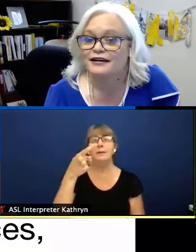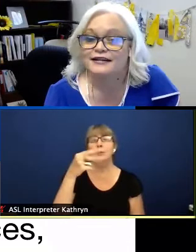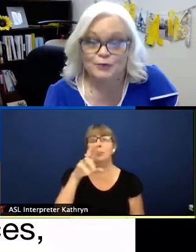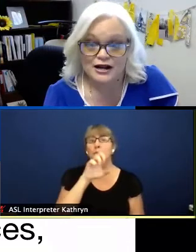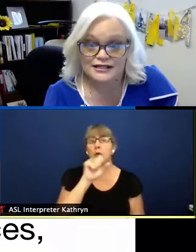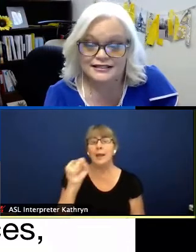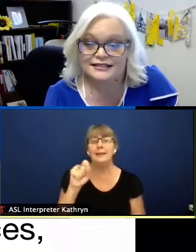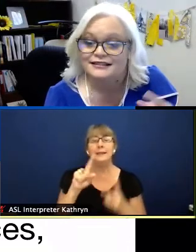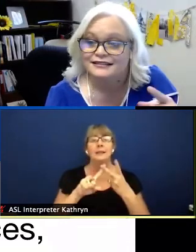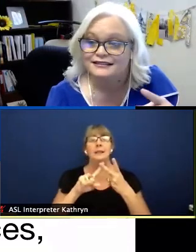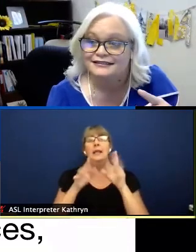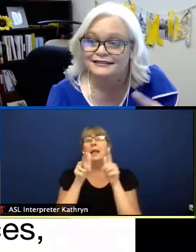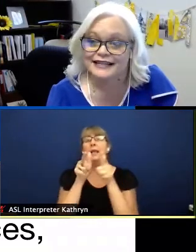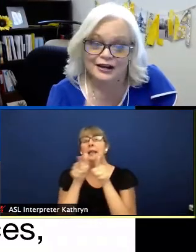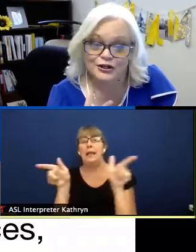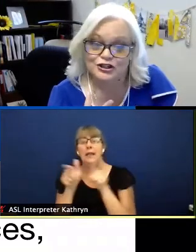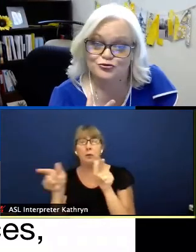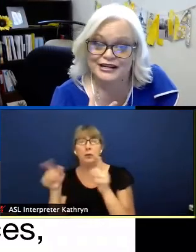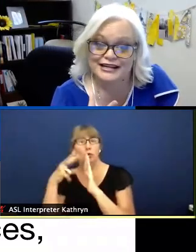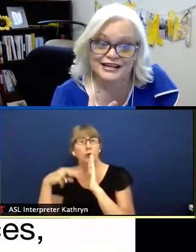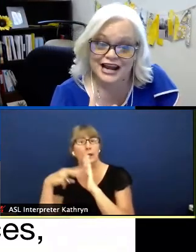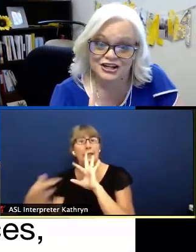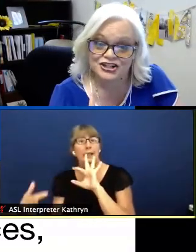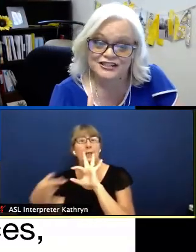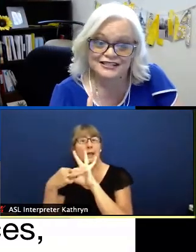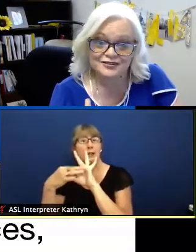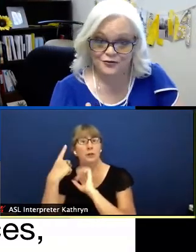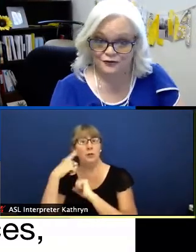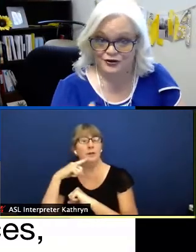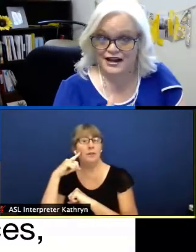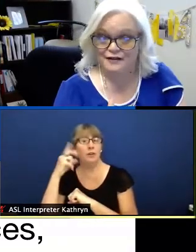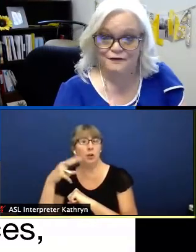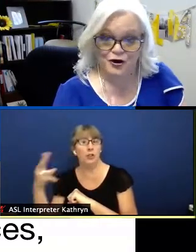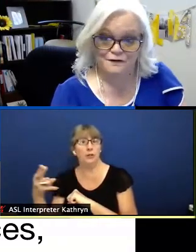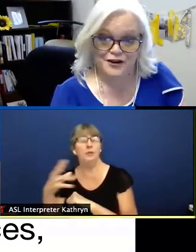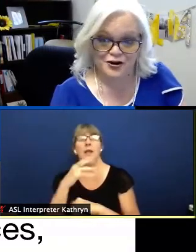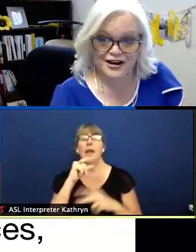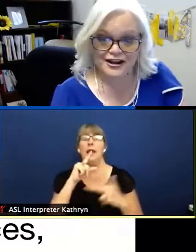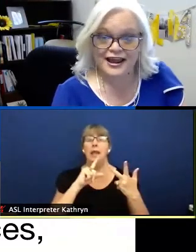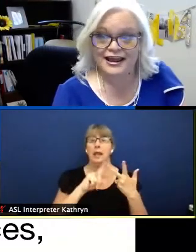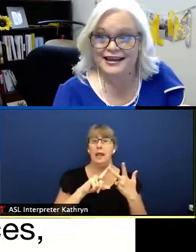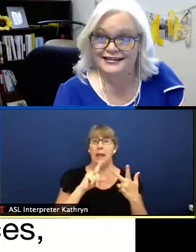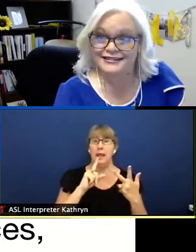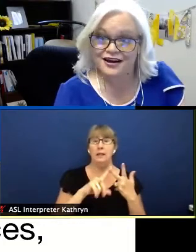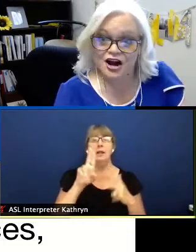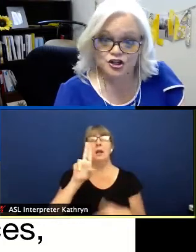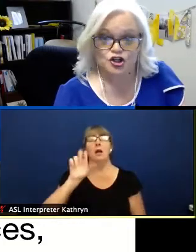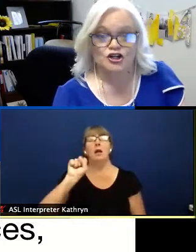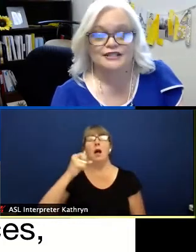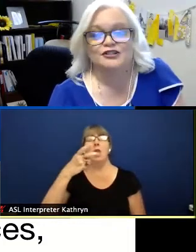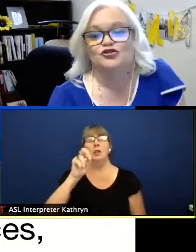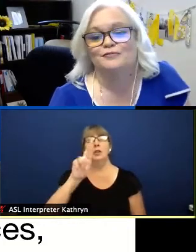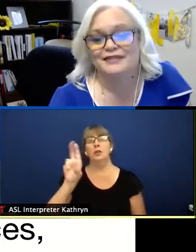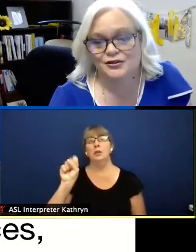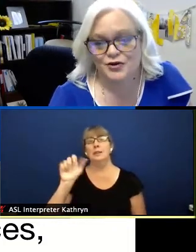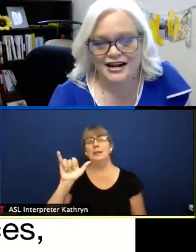Express, Language Reading Connection for Deaf hard of hearing, and Usher Syndrome Screening.